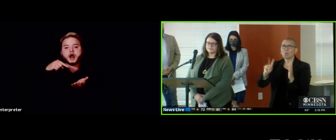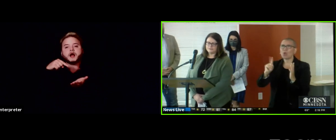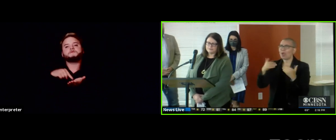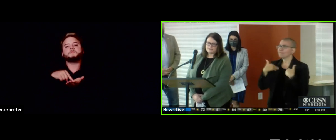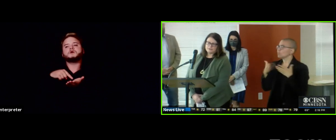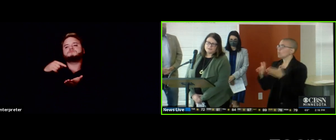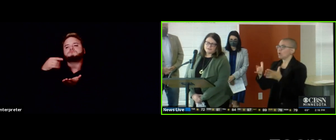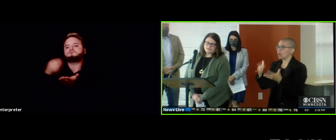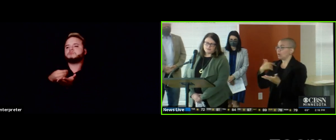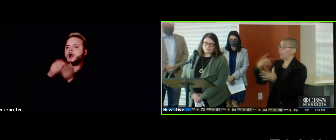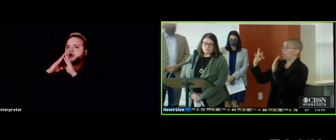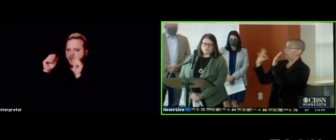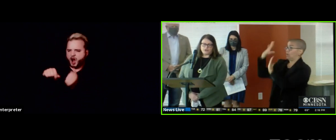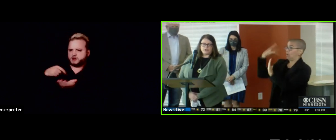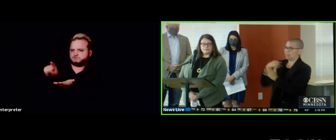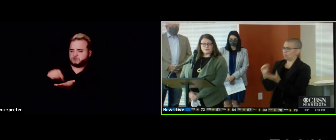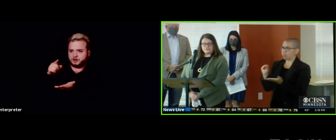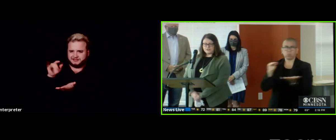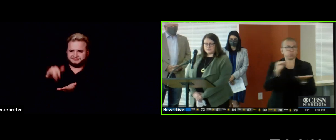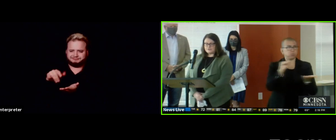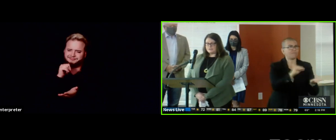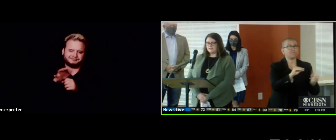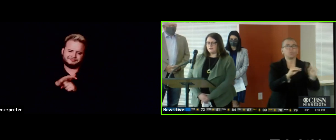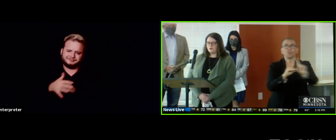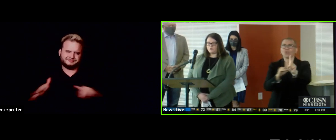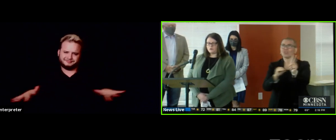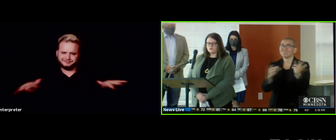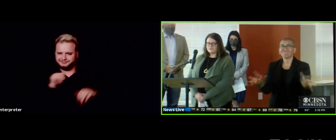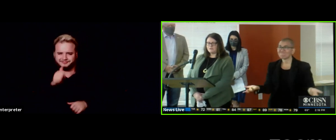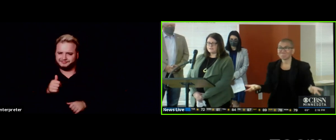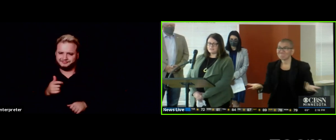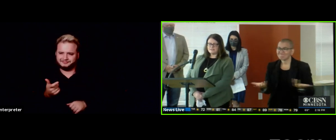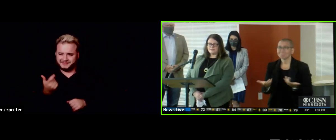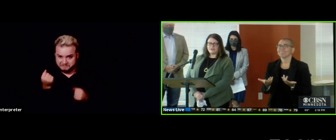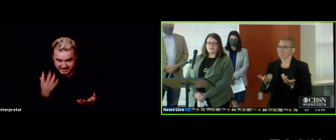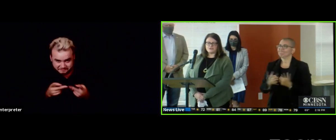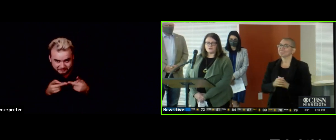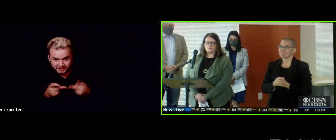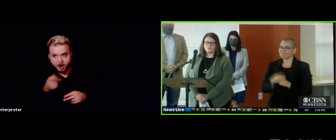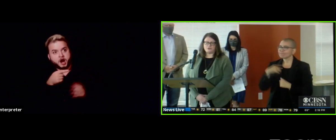have. We're hearing for renters, homeowners and residents and manufactured home communities.